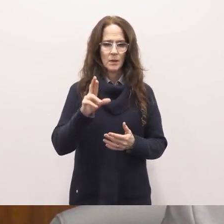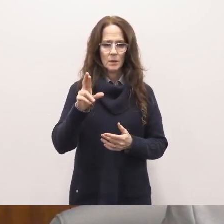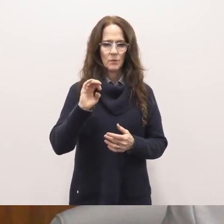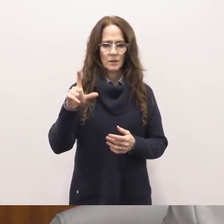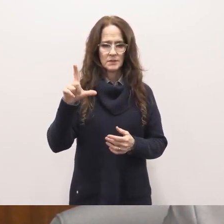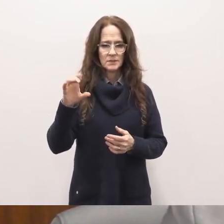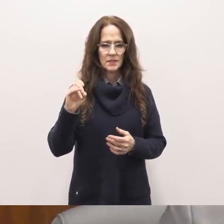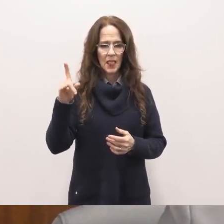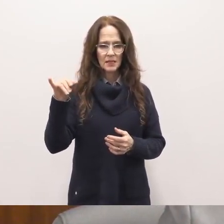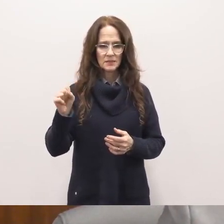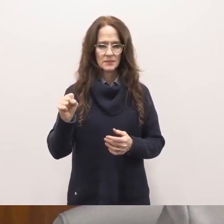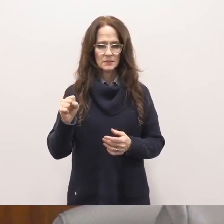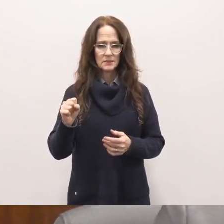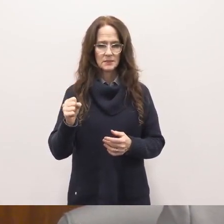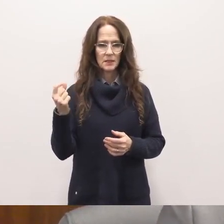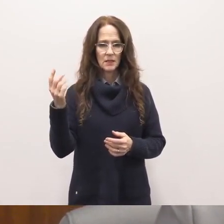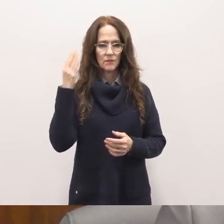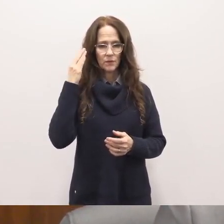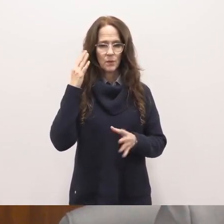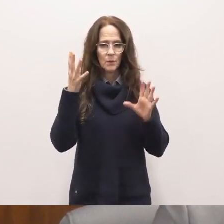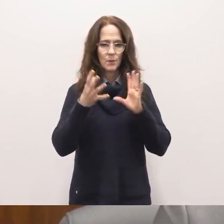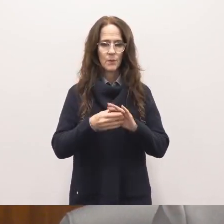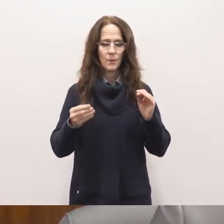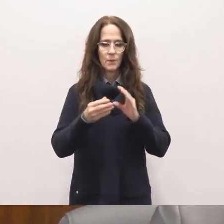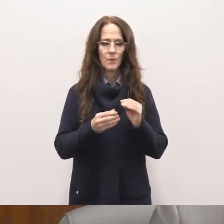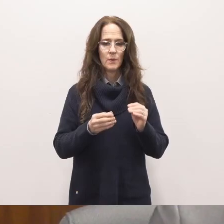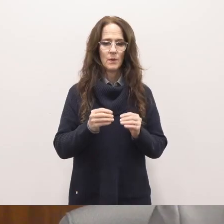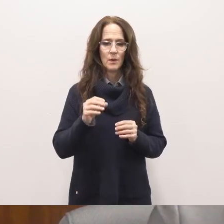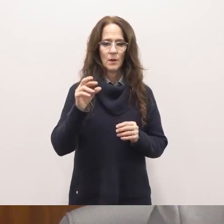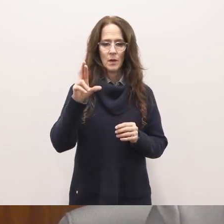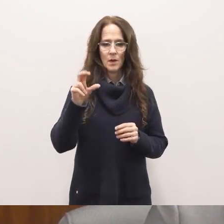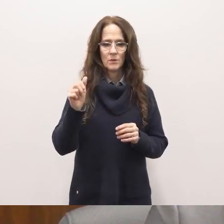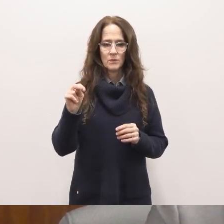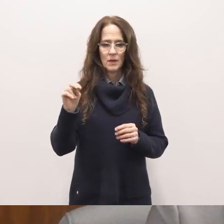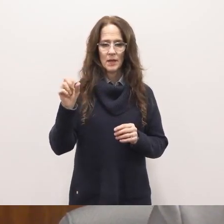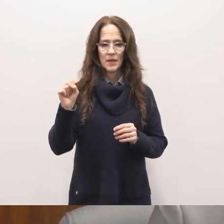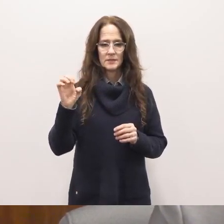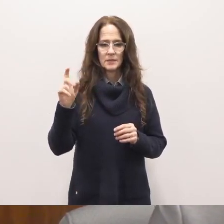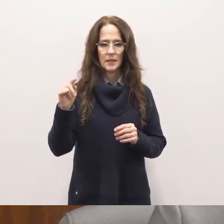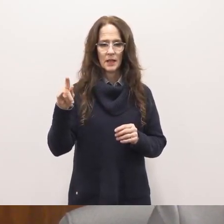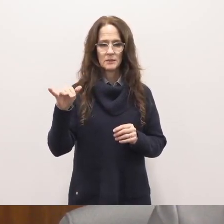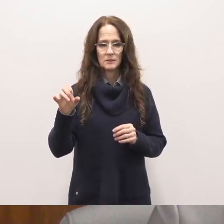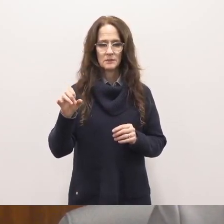If anyone knows the story of Ron Settles, it's an uncomfortable one to say the least,